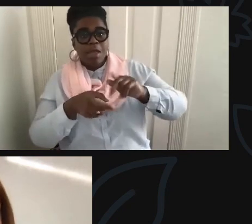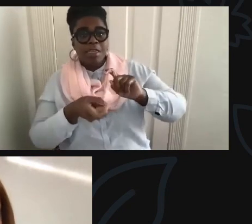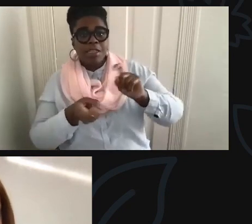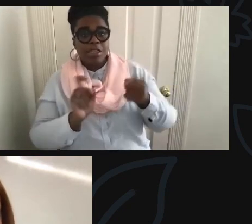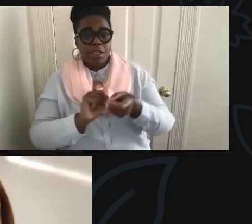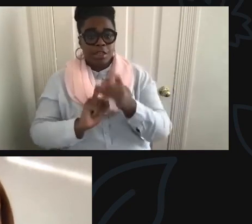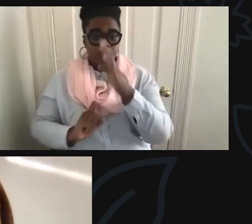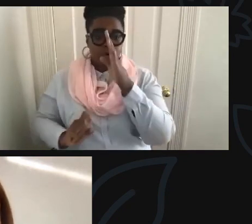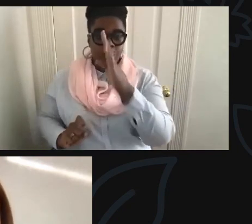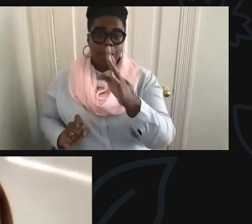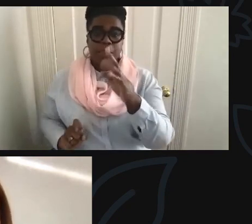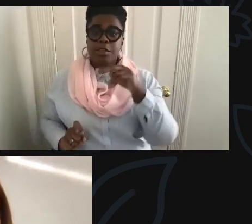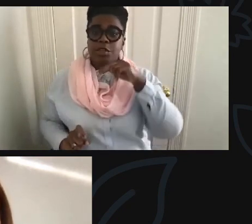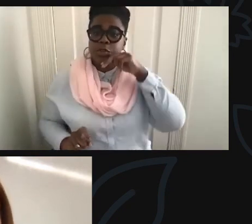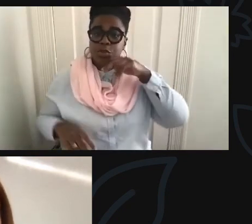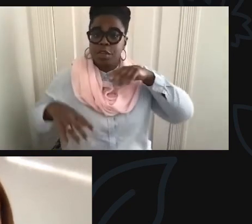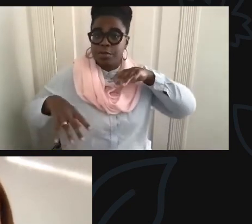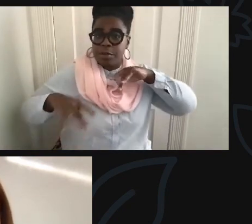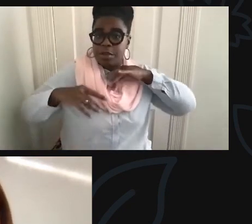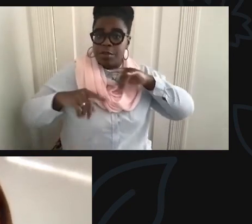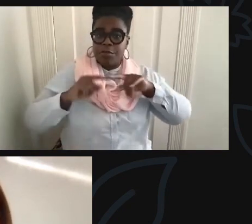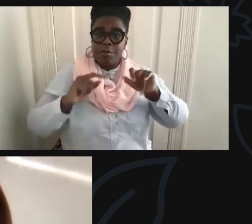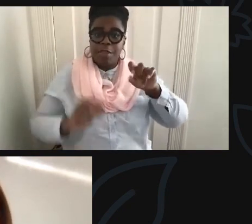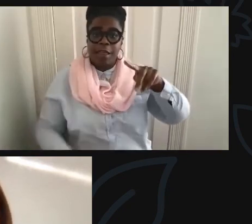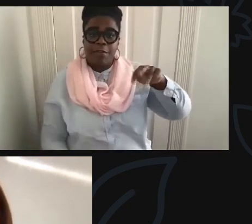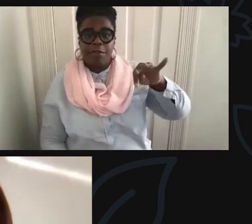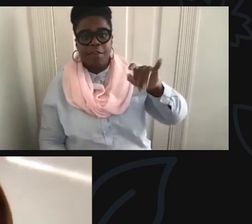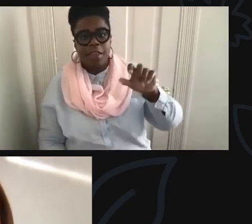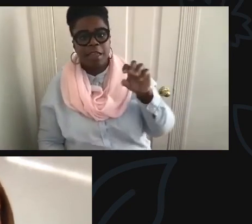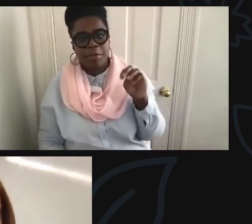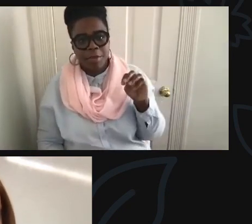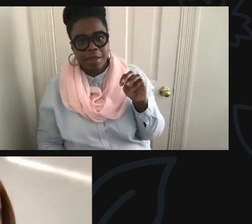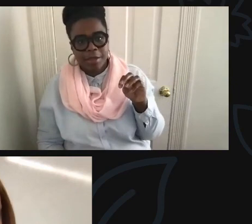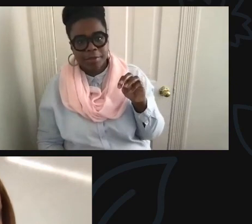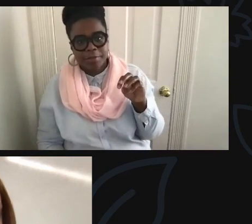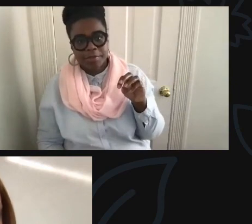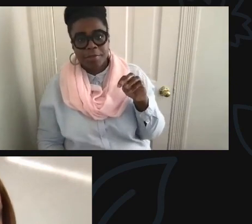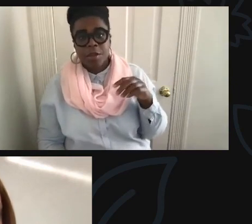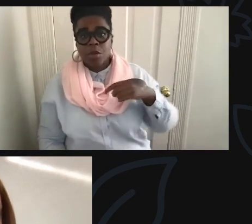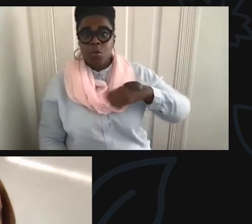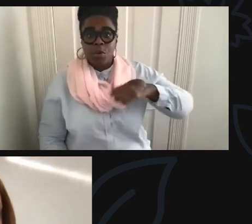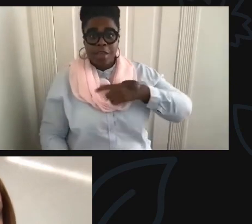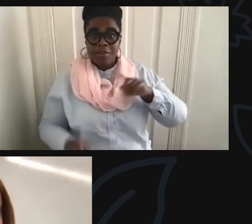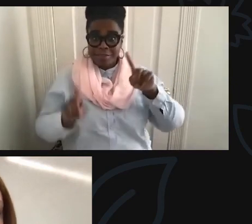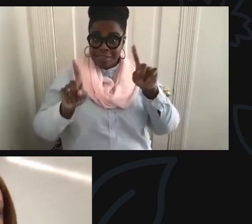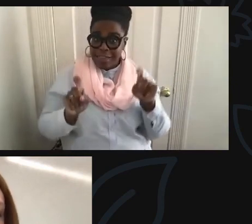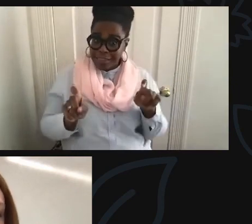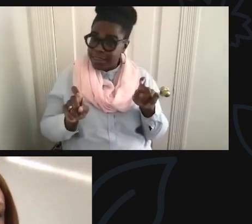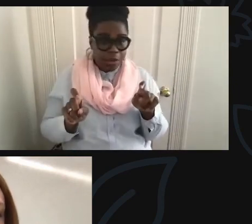nutrient uptake in the epithelium. It's not something that that we've tested, but I think especially the changes that we see in